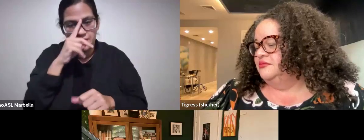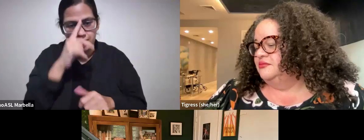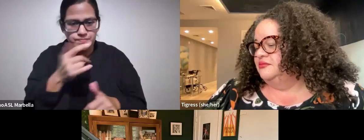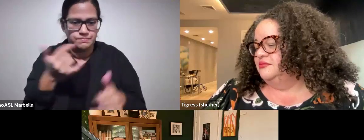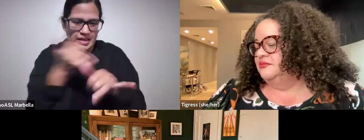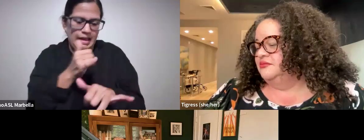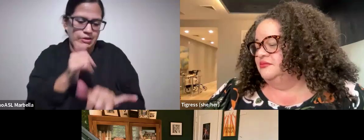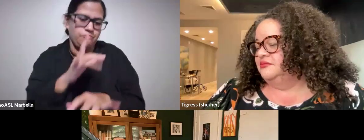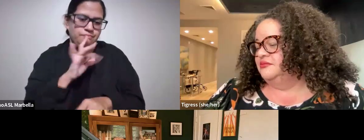Internet's a good place for that. Right?